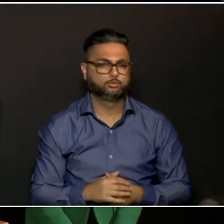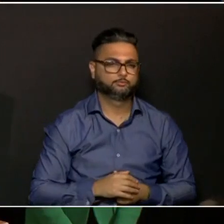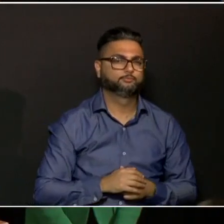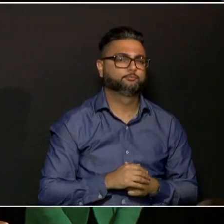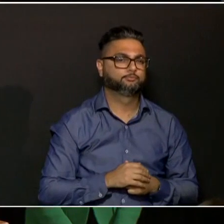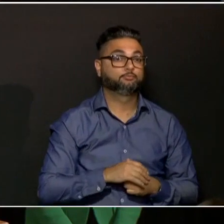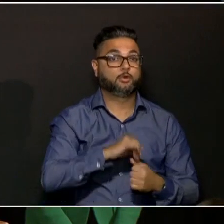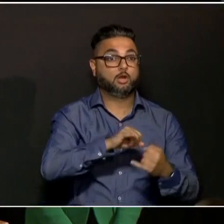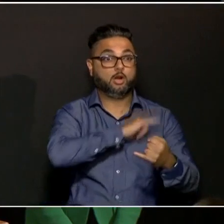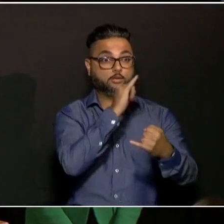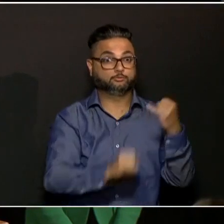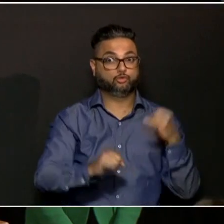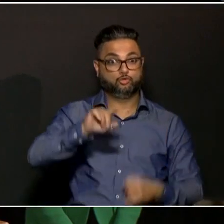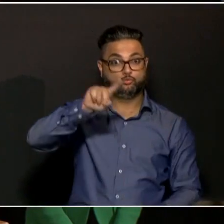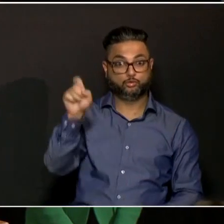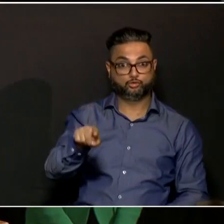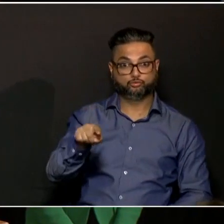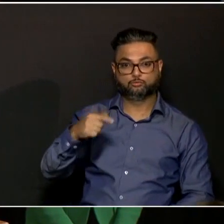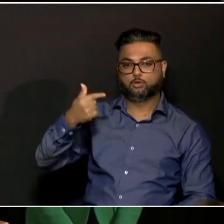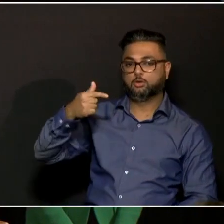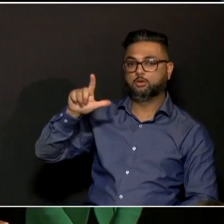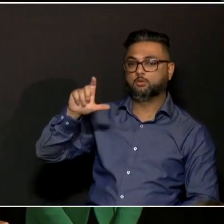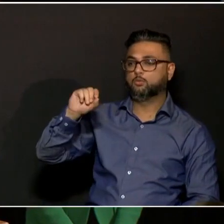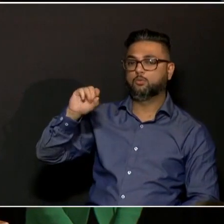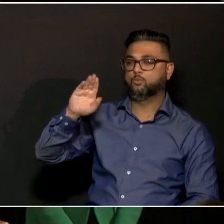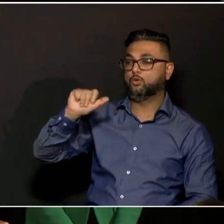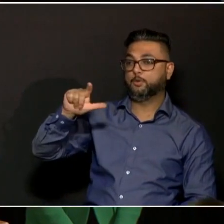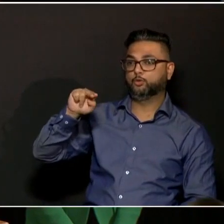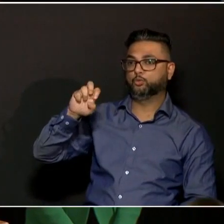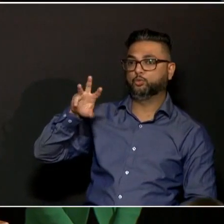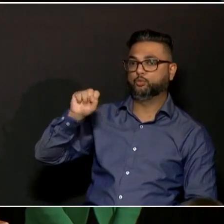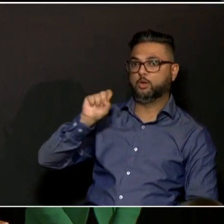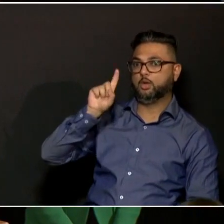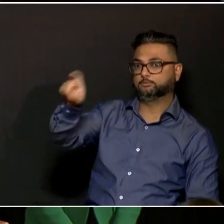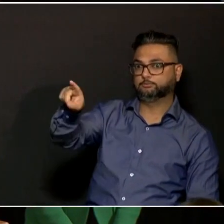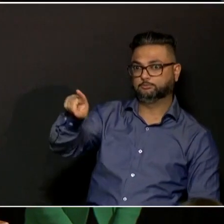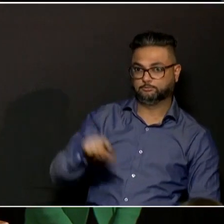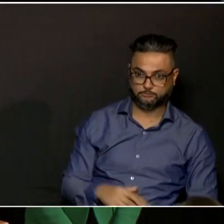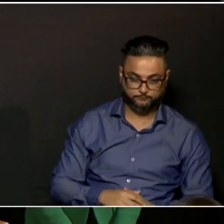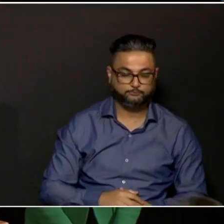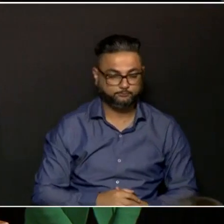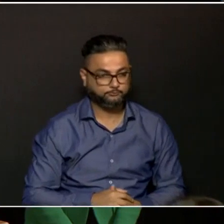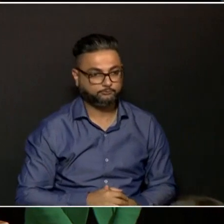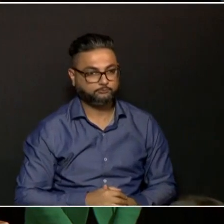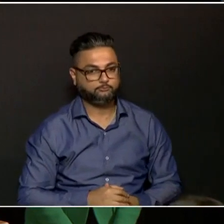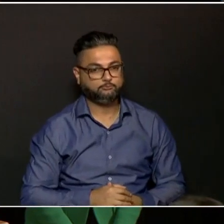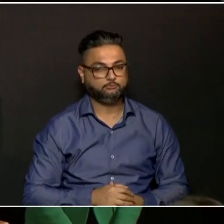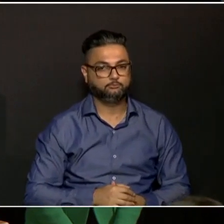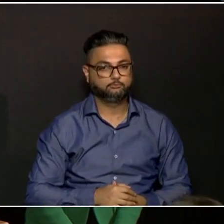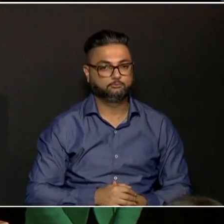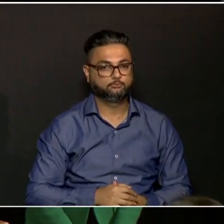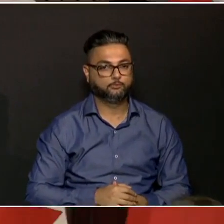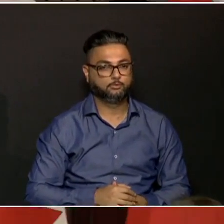all doing a very good job and thank you, I am very, very grateful. Next question. From 'The Globe and Mail'.